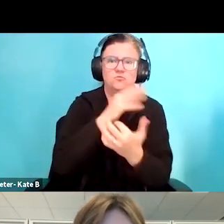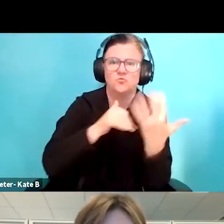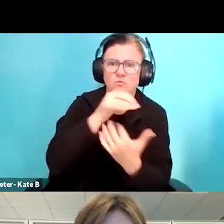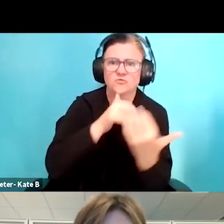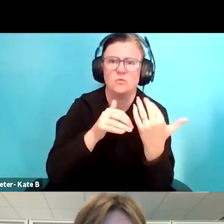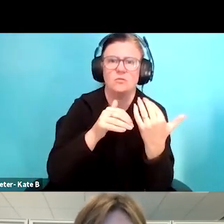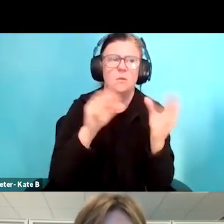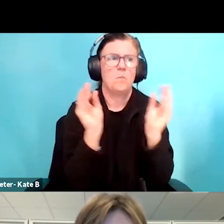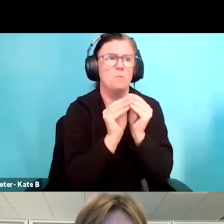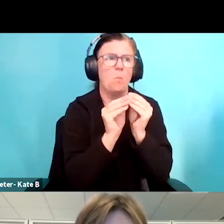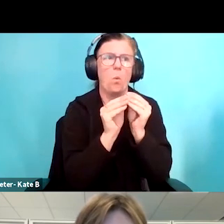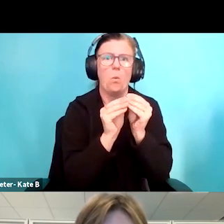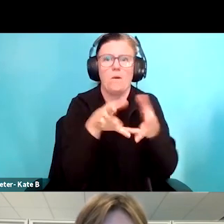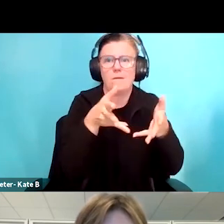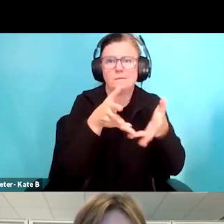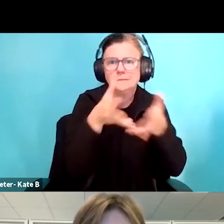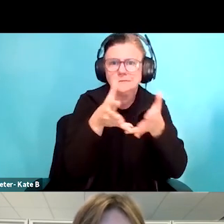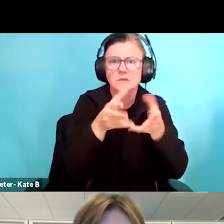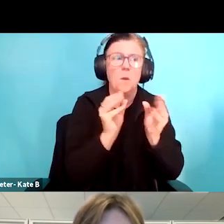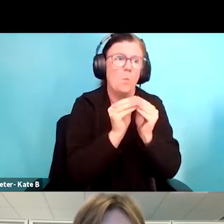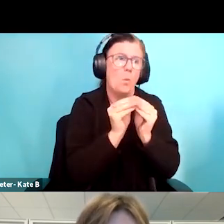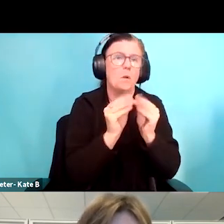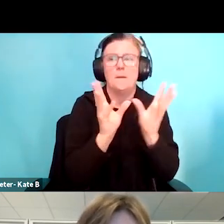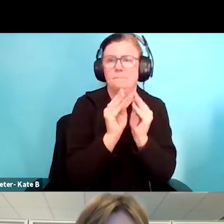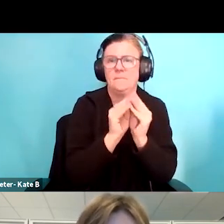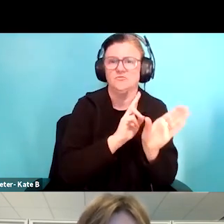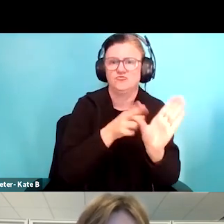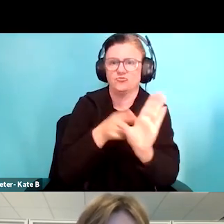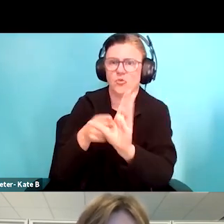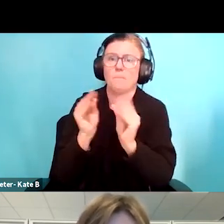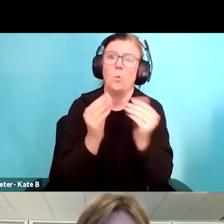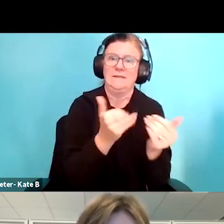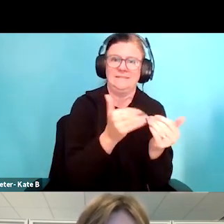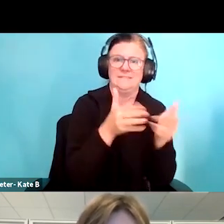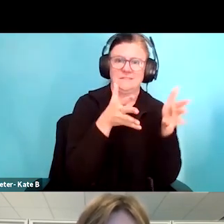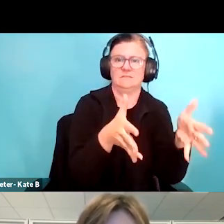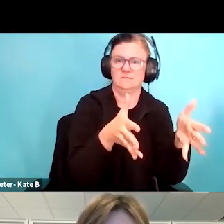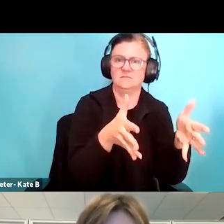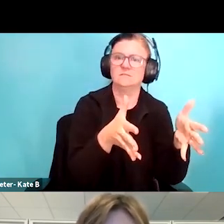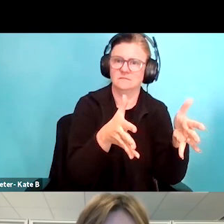this social engagement changed online, that increased opportunity.